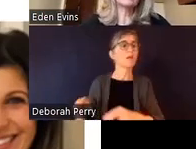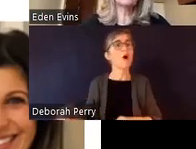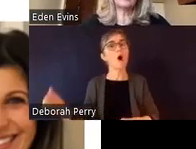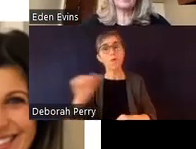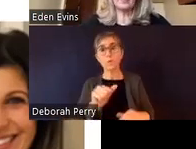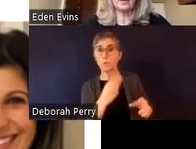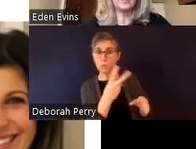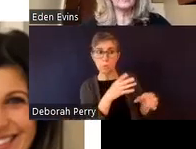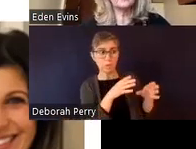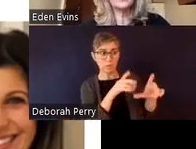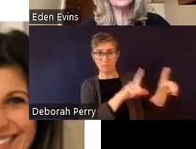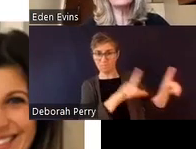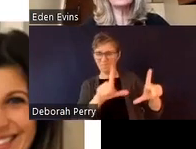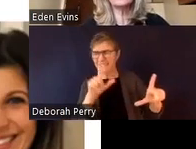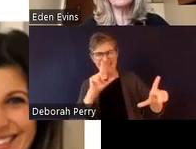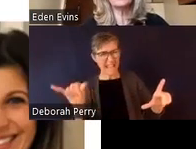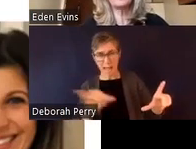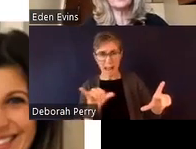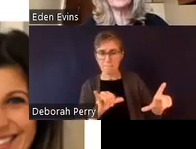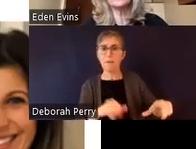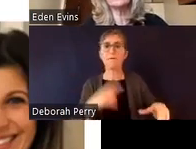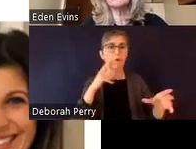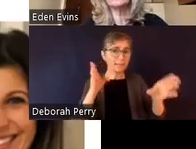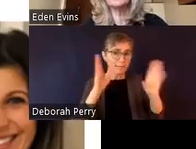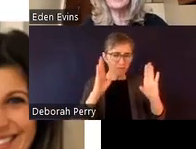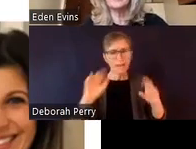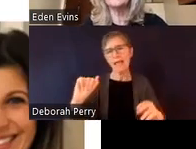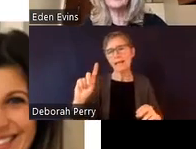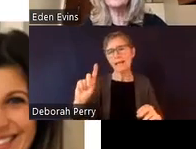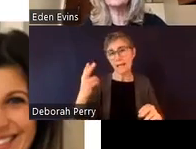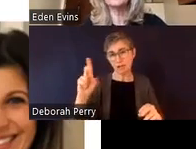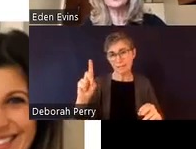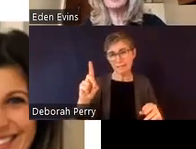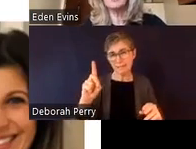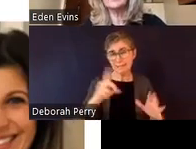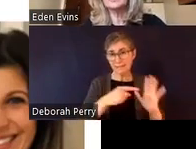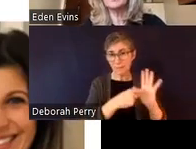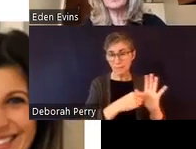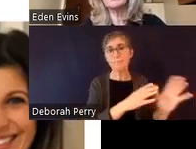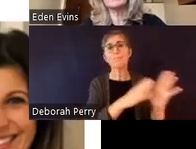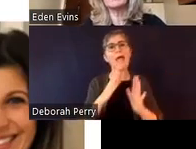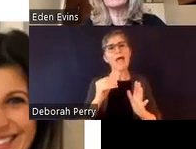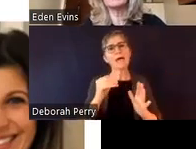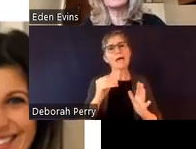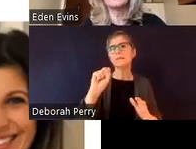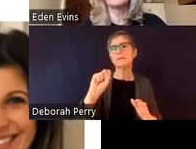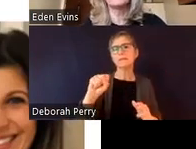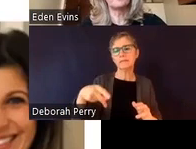was for attention symptoms or ADHD symptoms and the other is for psychotic experiences. So the